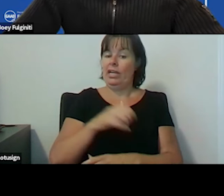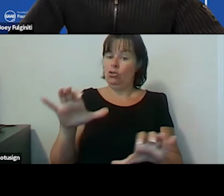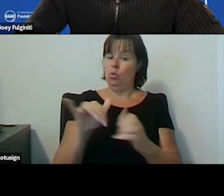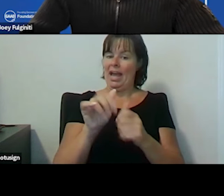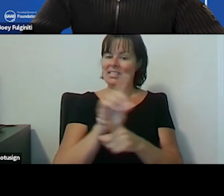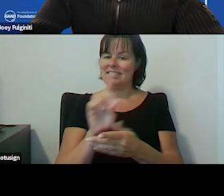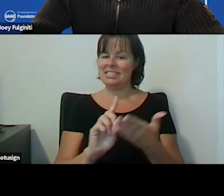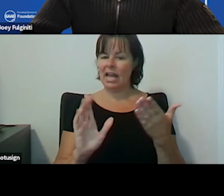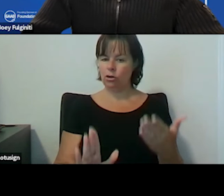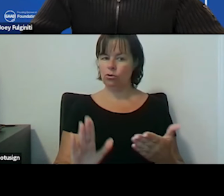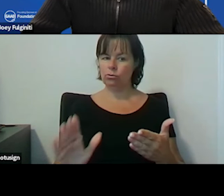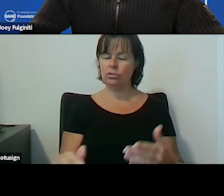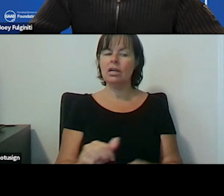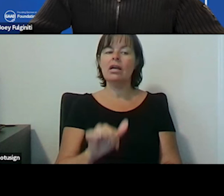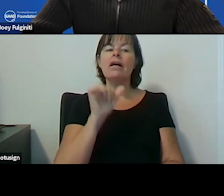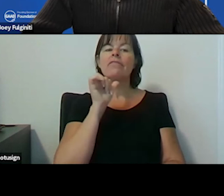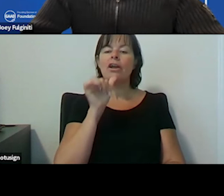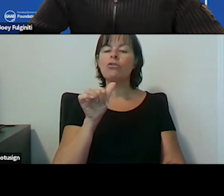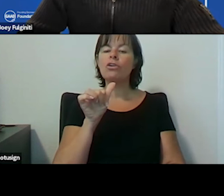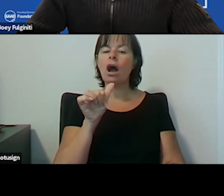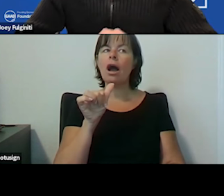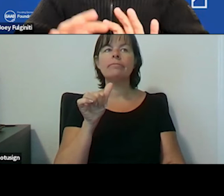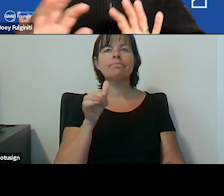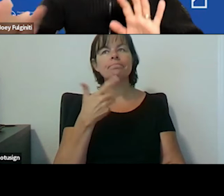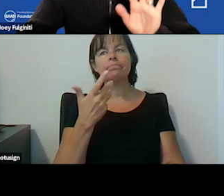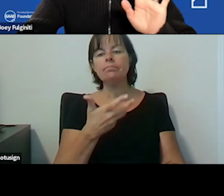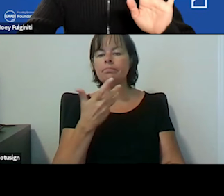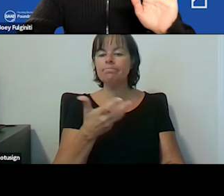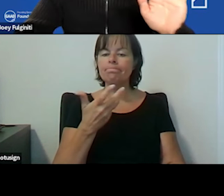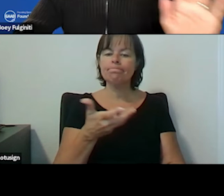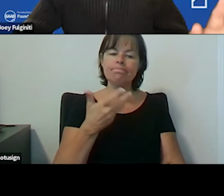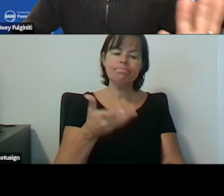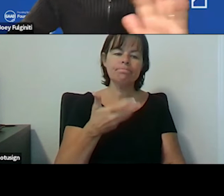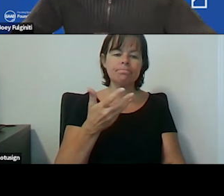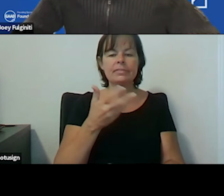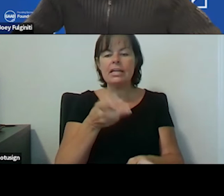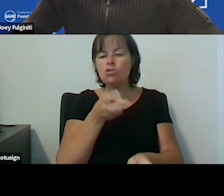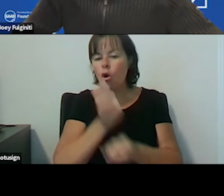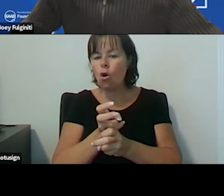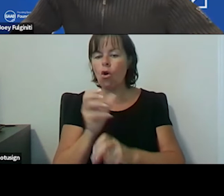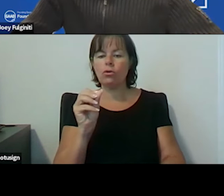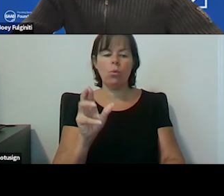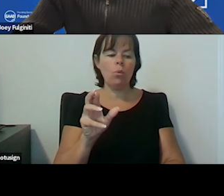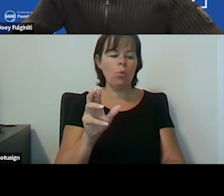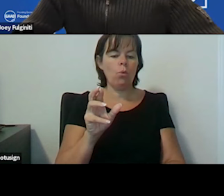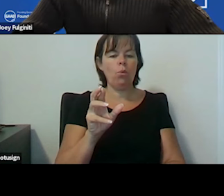they're not as hard or is as um unfathomable as I thought they were before i came here and